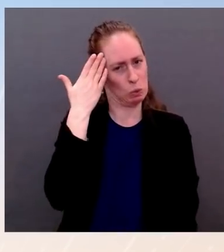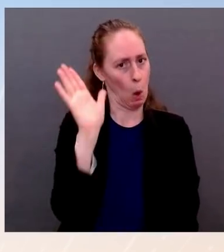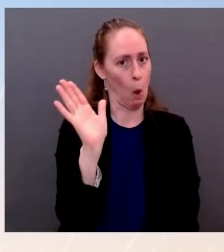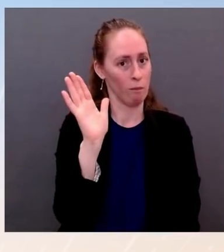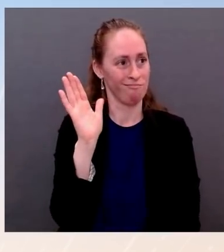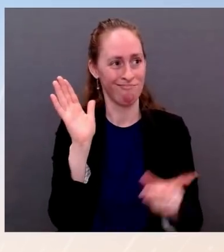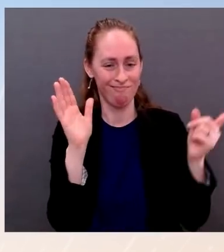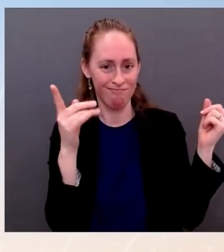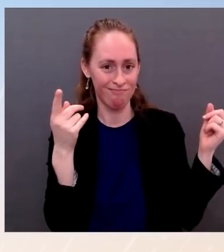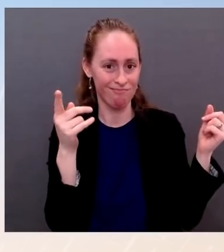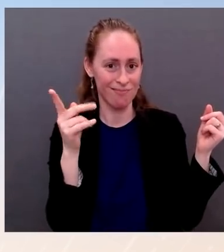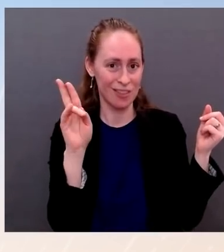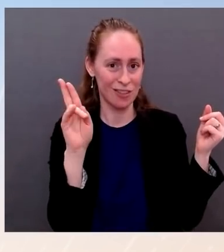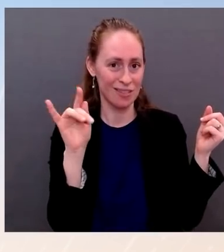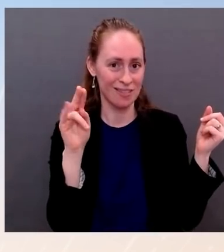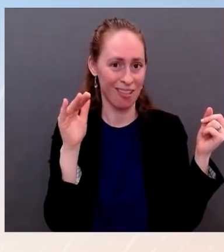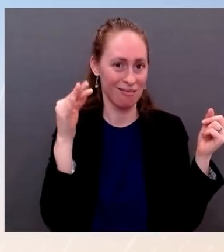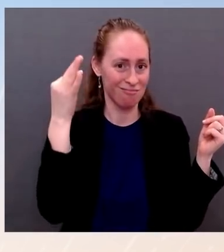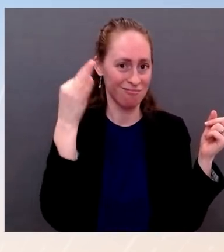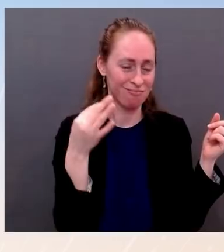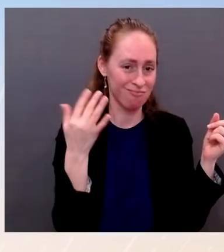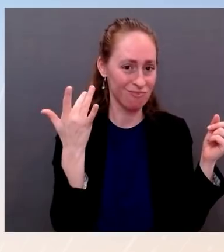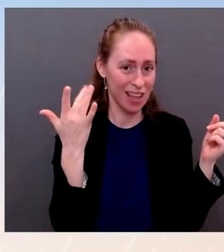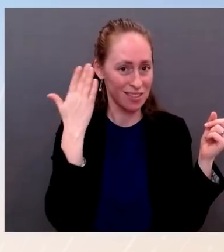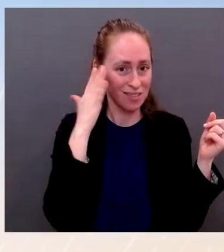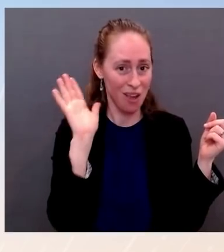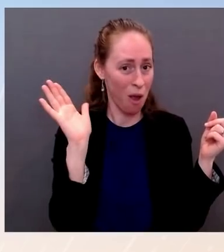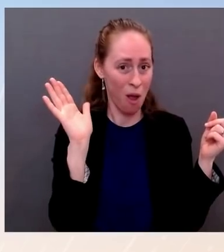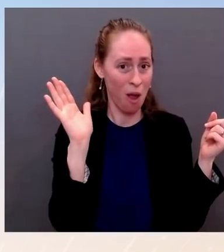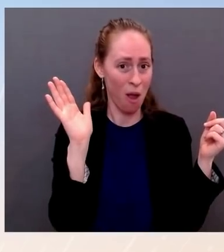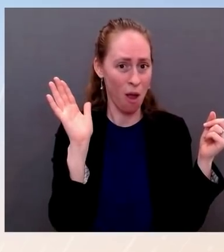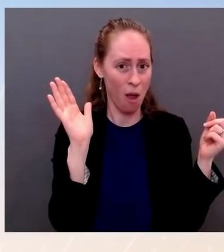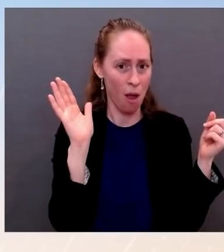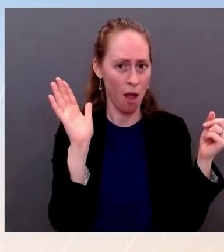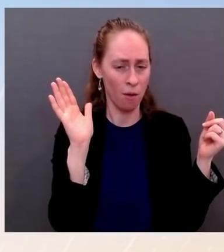I don't believe we've heard that window from him before. Ms. Psaki: Because I -- we recognize